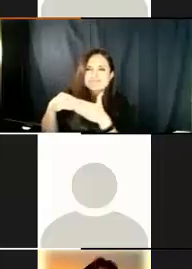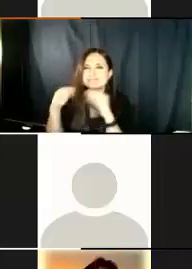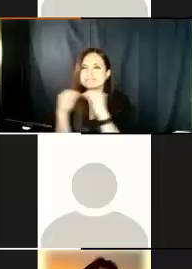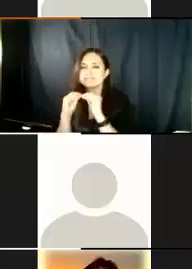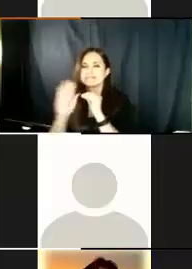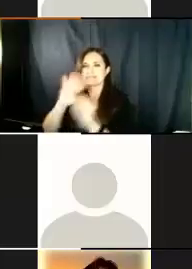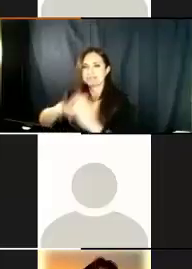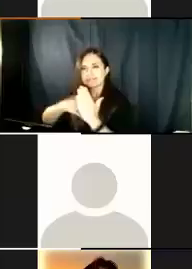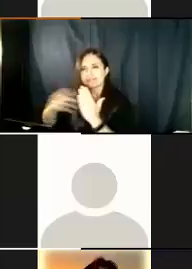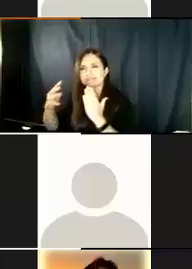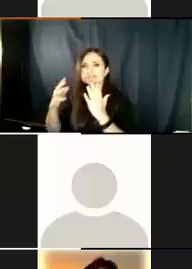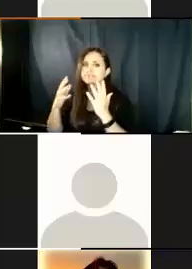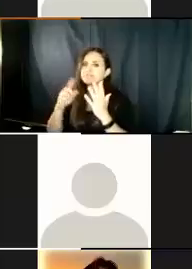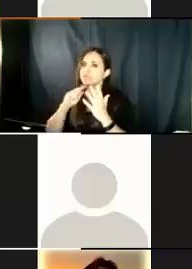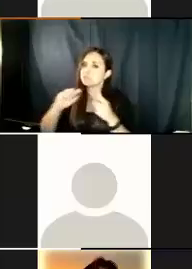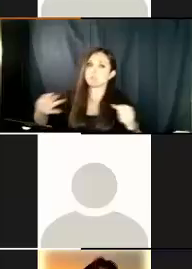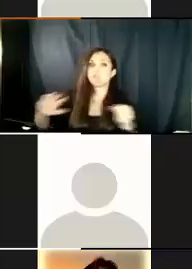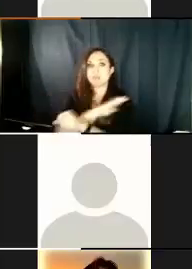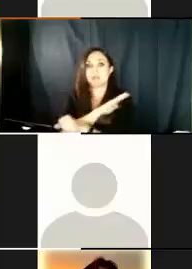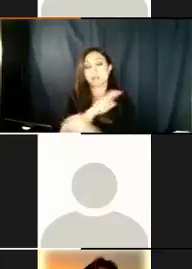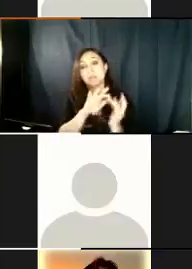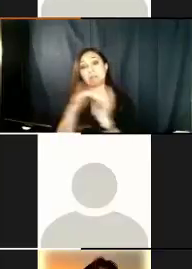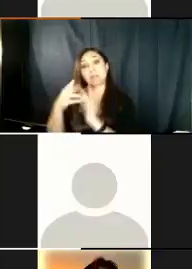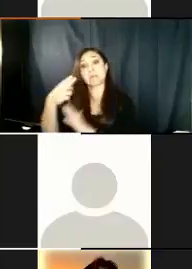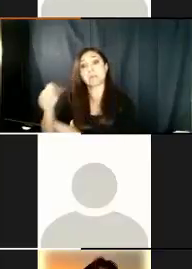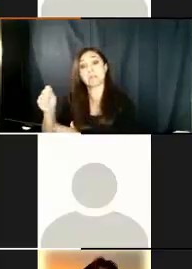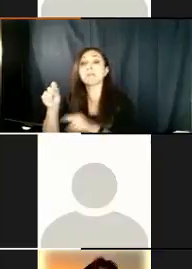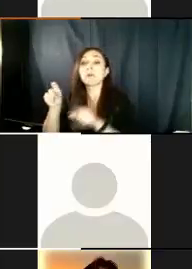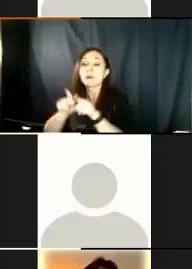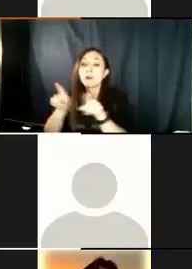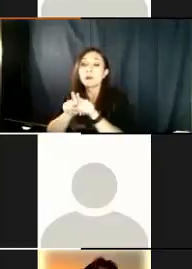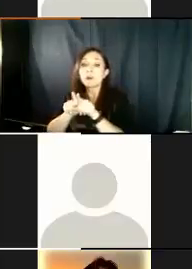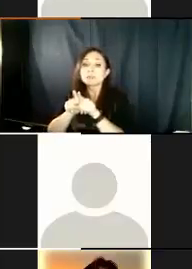So we are completely online high school. And we're also an asynchronous high school.